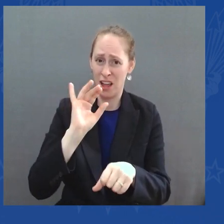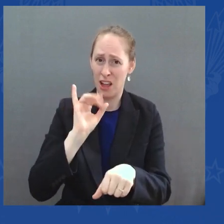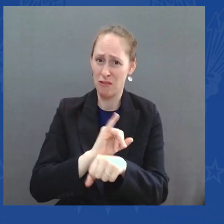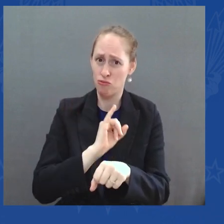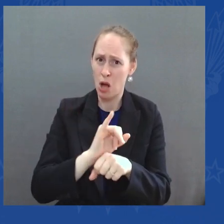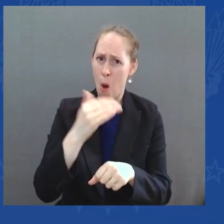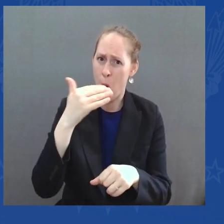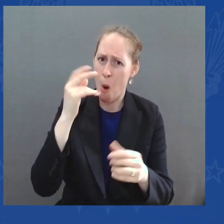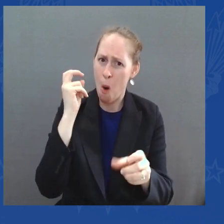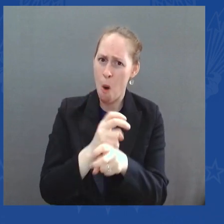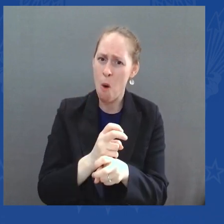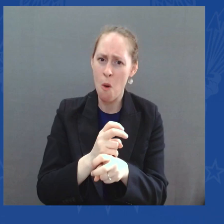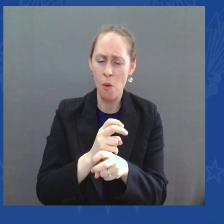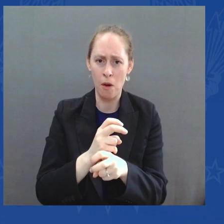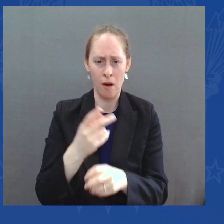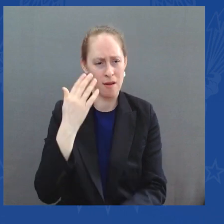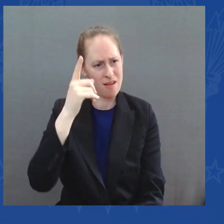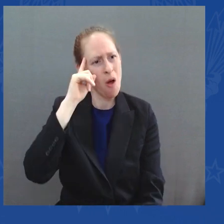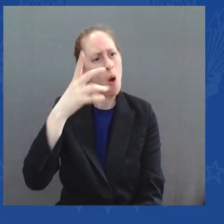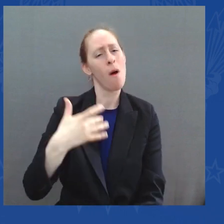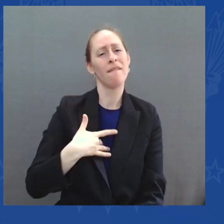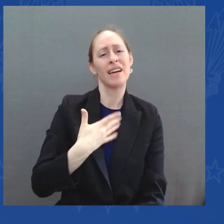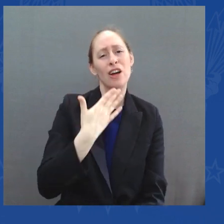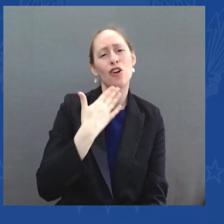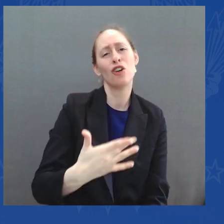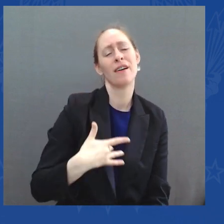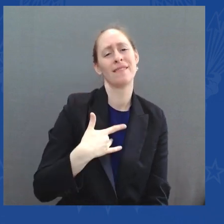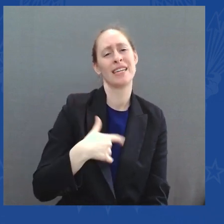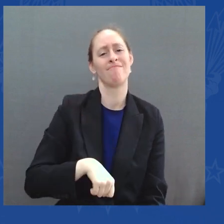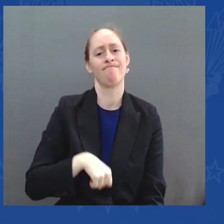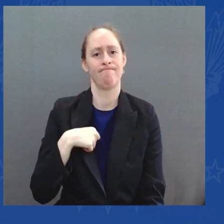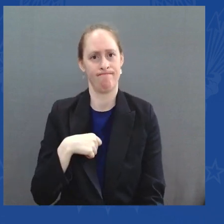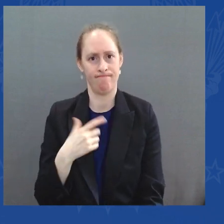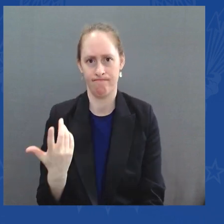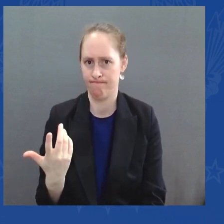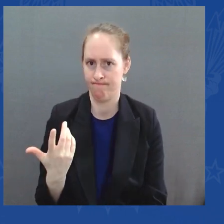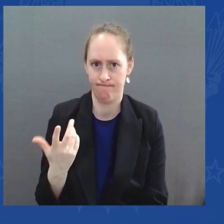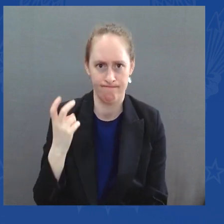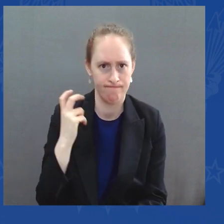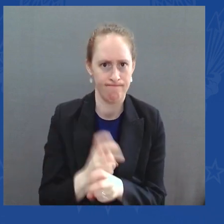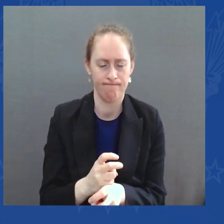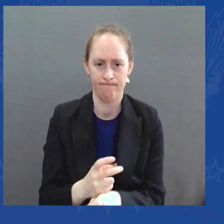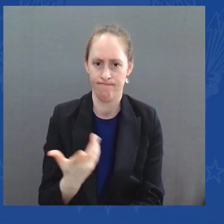And it's no surprise so many drivers left their jobs. The workforce is getting older --